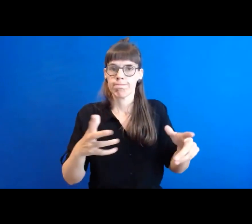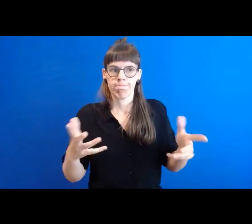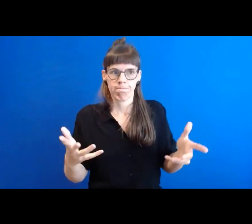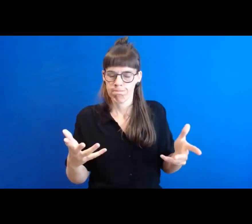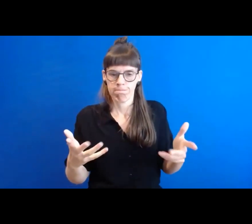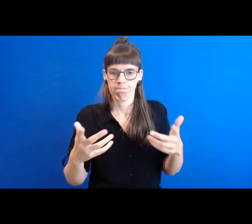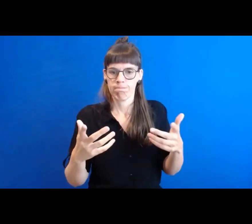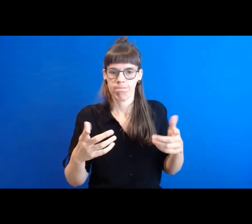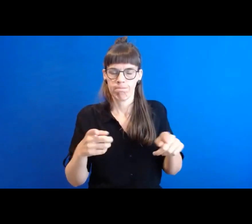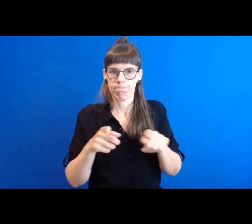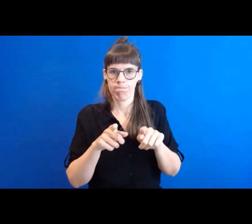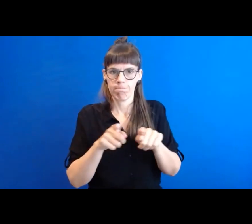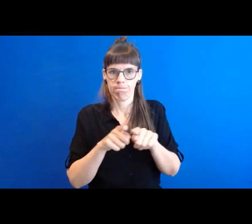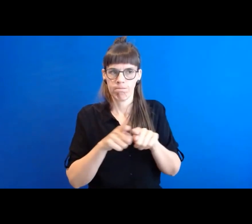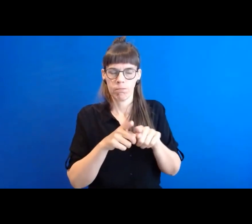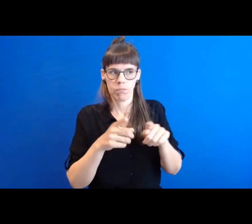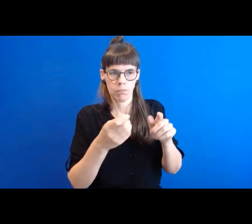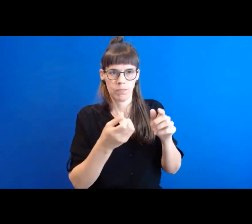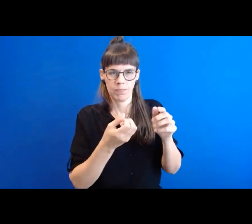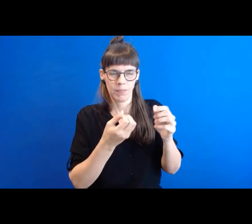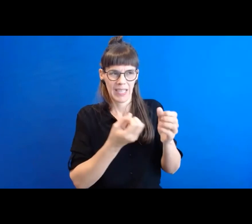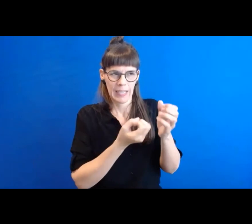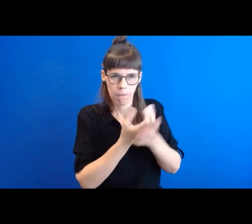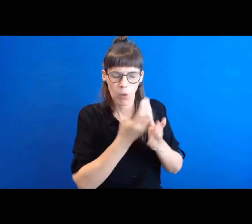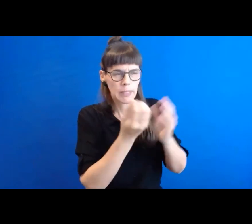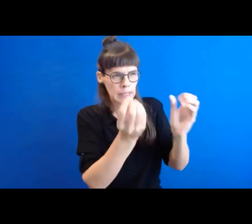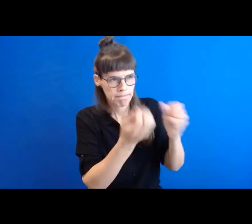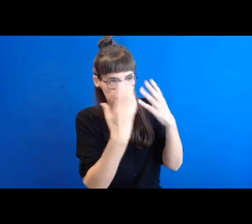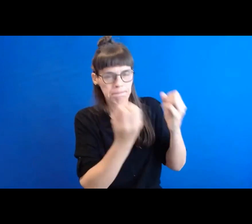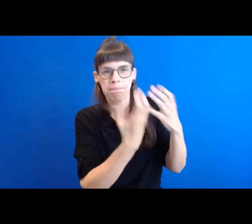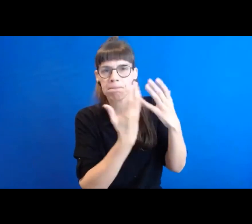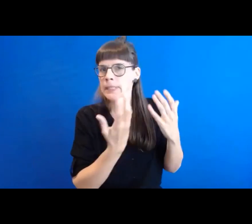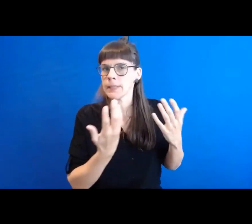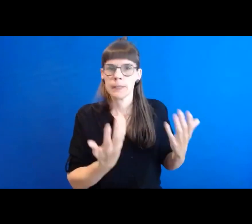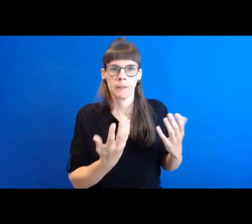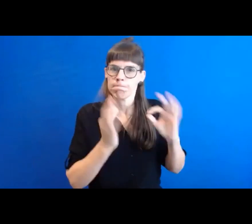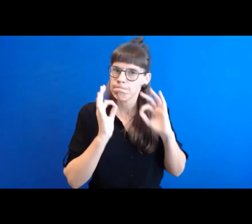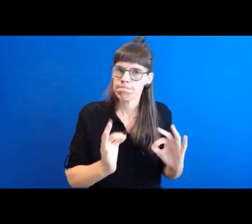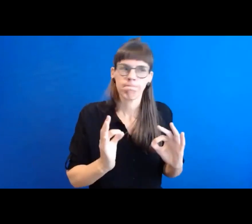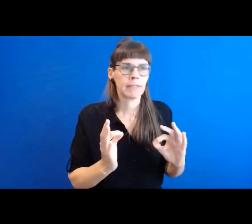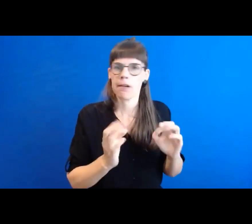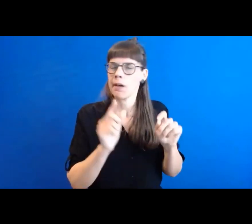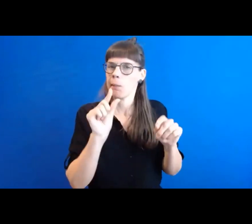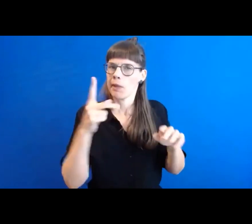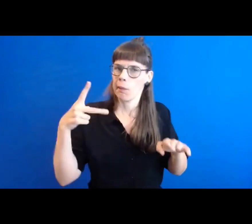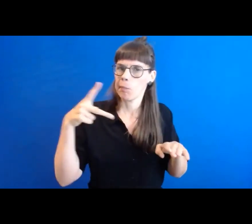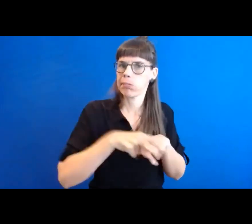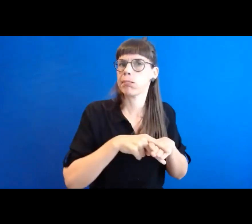when it comes to their host country, and they couldn't